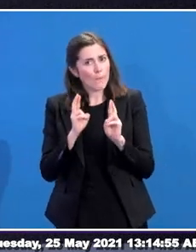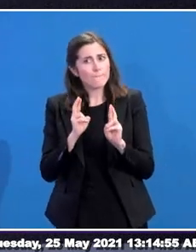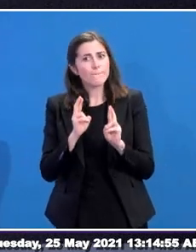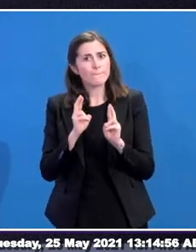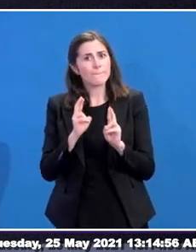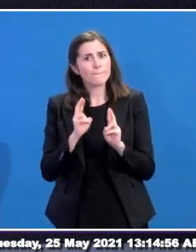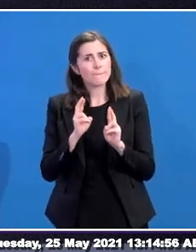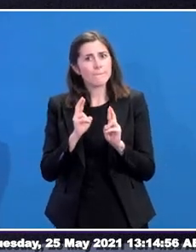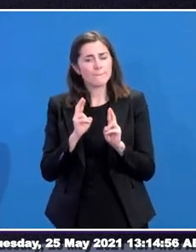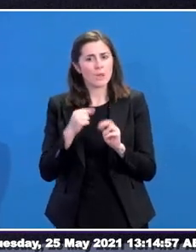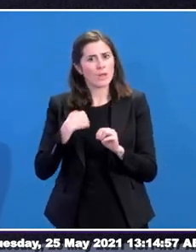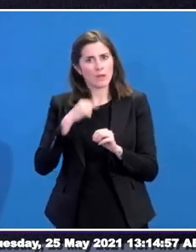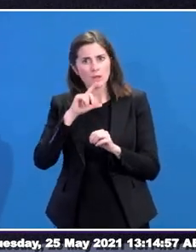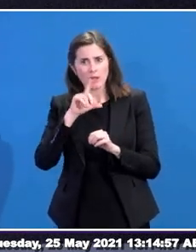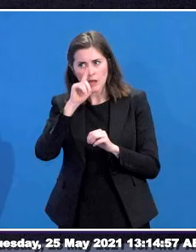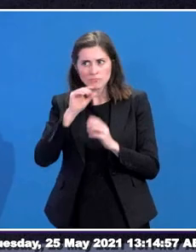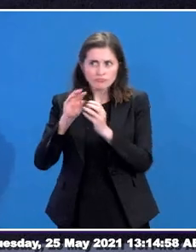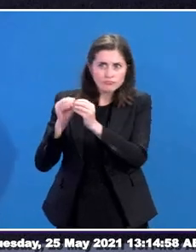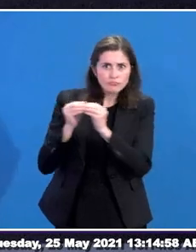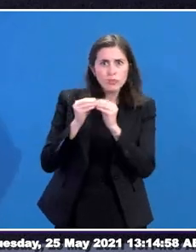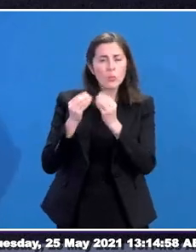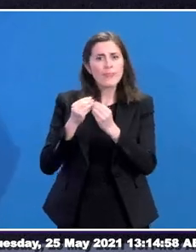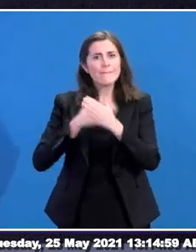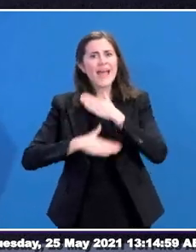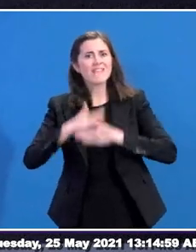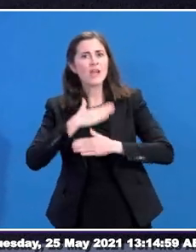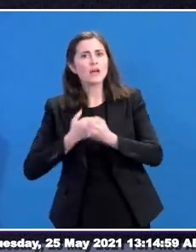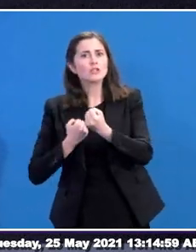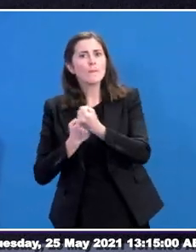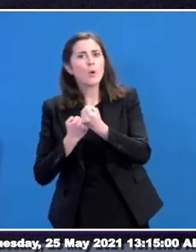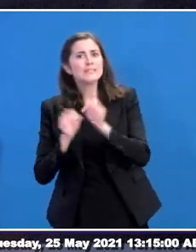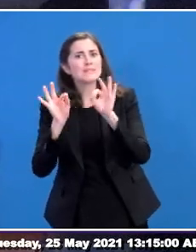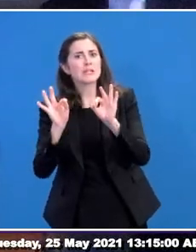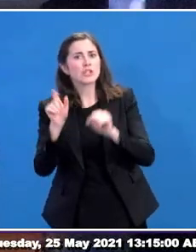support specialists at the moment. So you have some hope for the future? Yes.